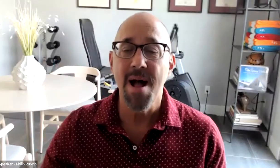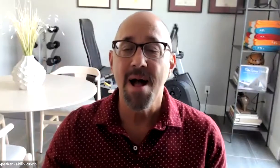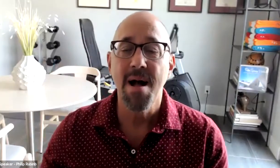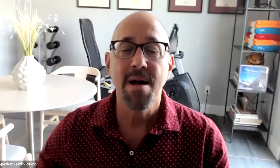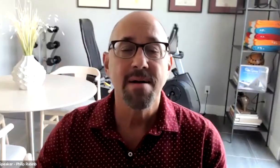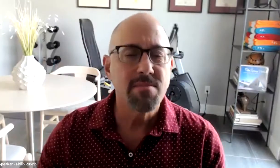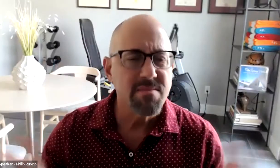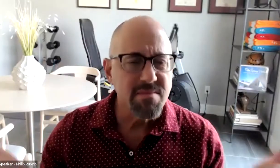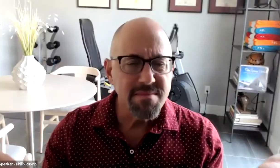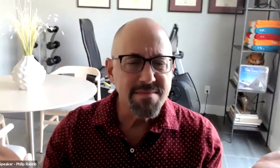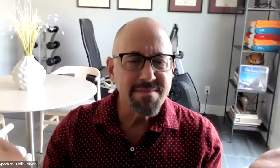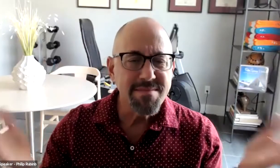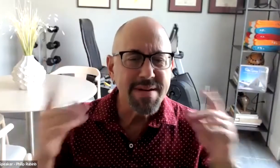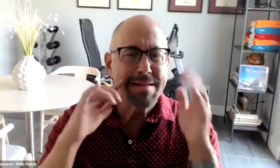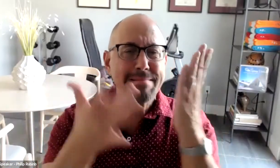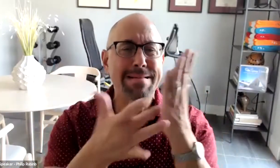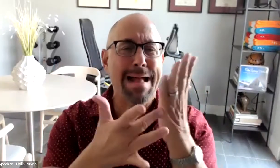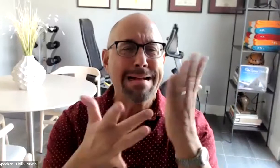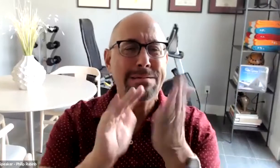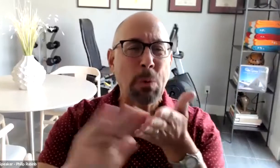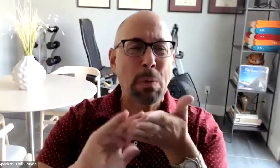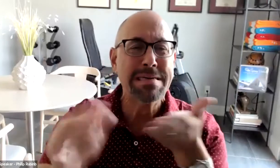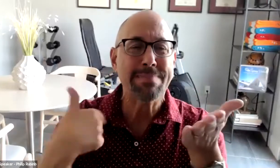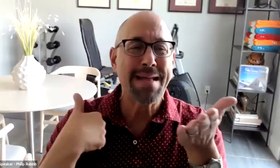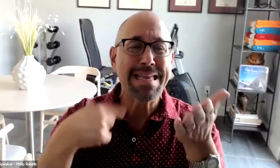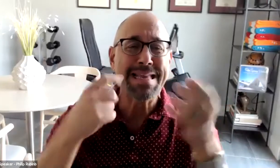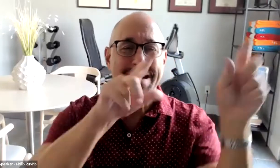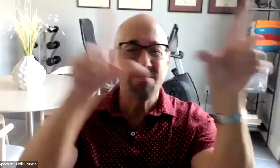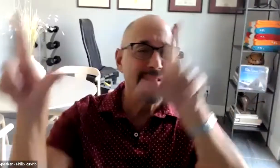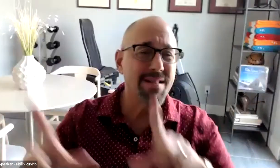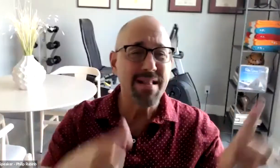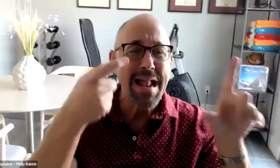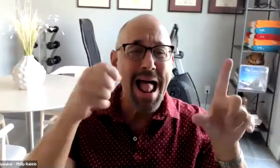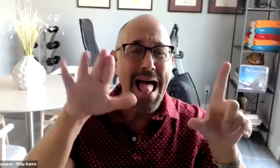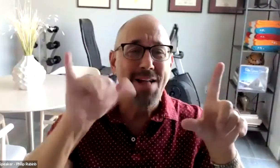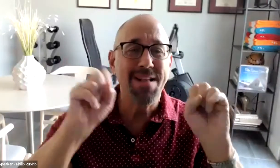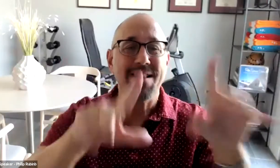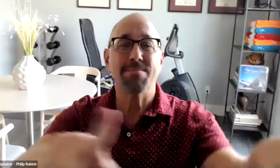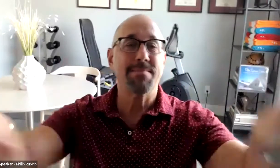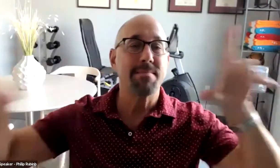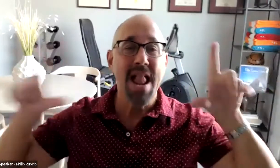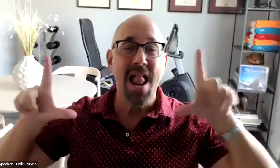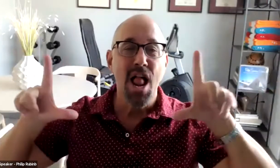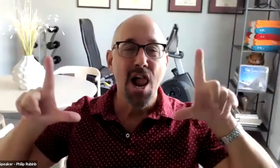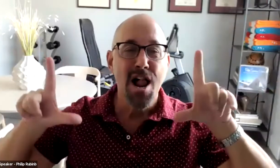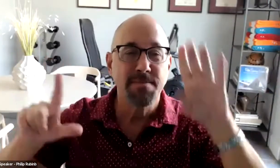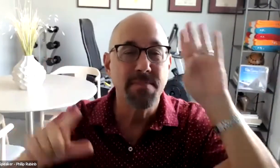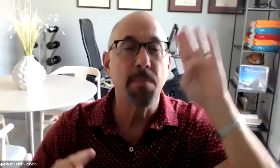Philip Rubin: Hello. Hmm. We're having some technical difficulties--